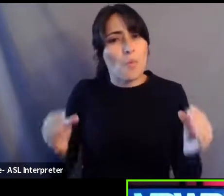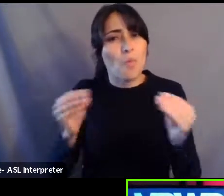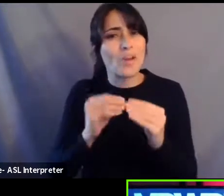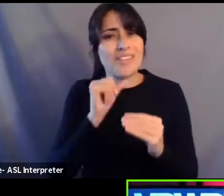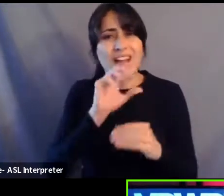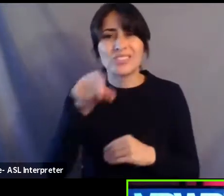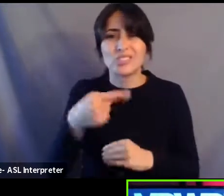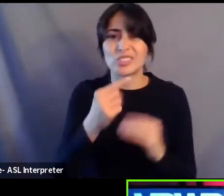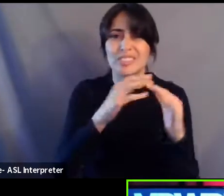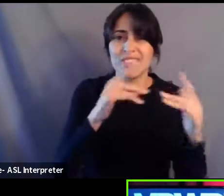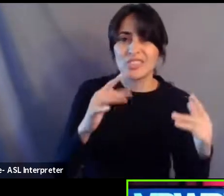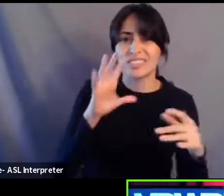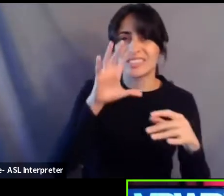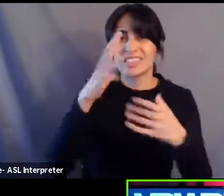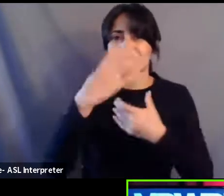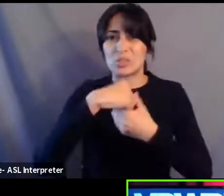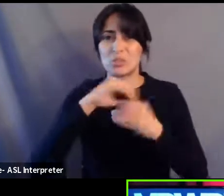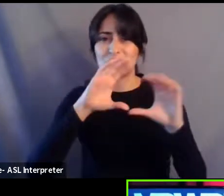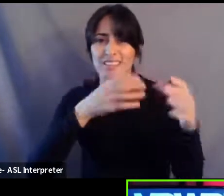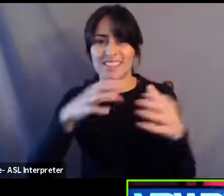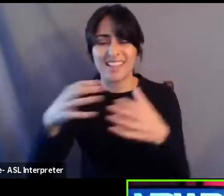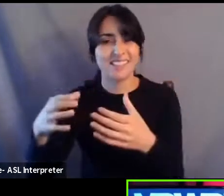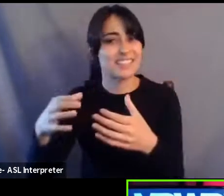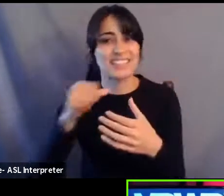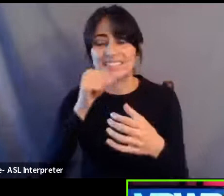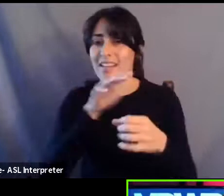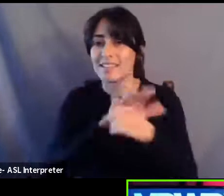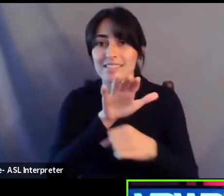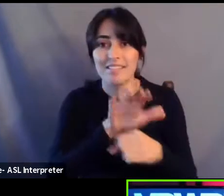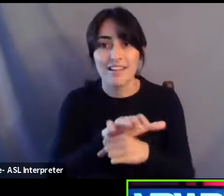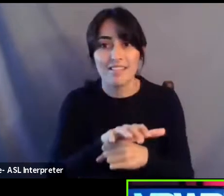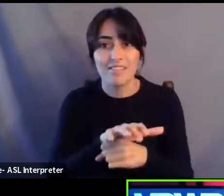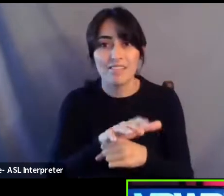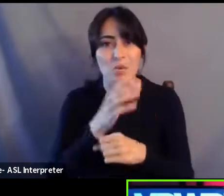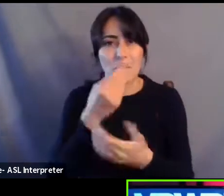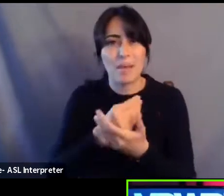classes ever donating a few dollars here. When you have all these organizations